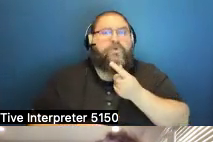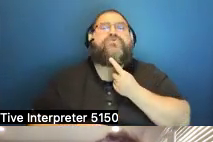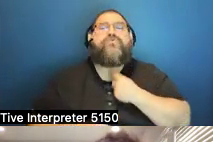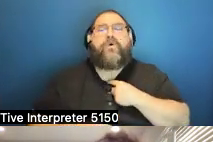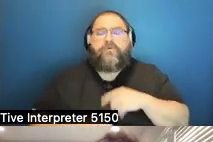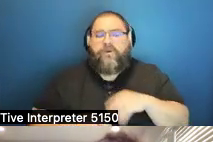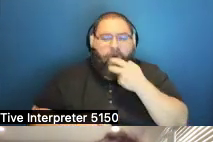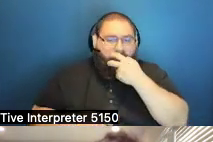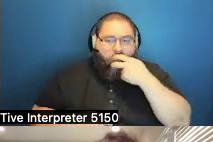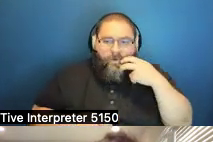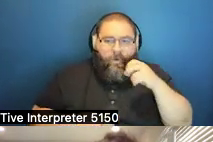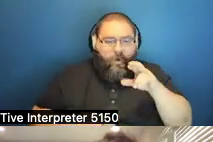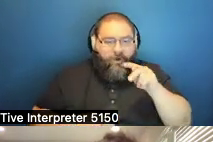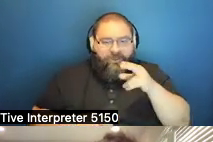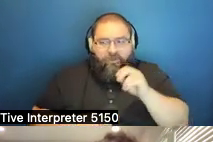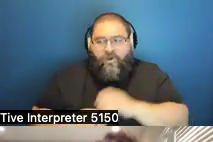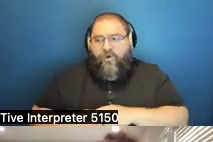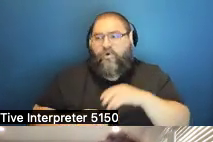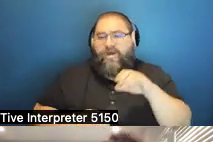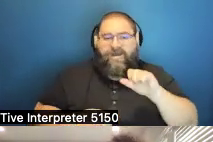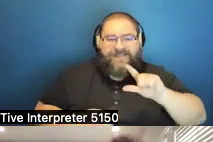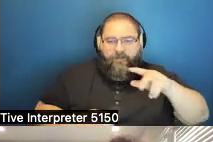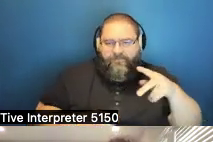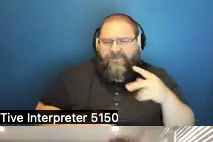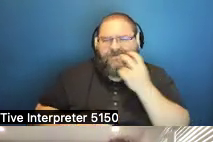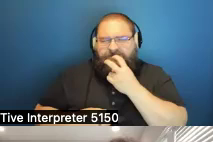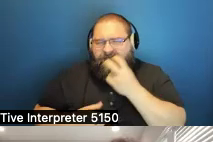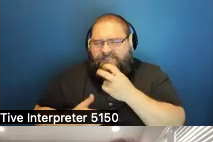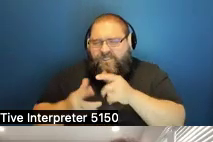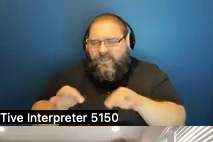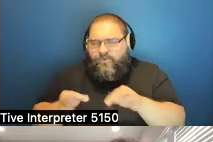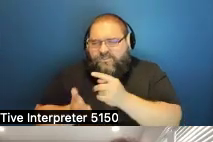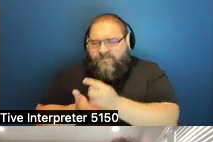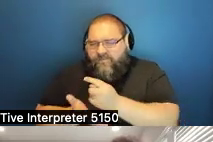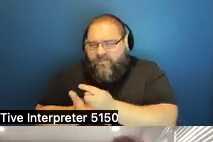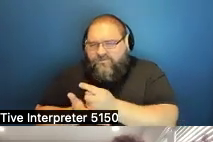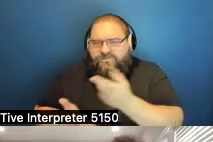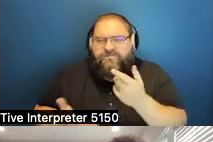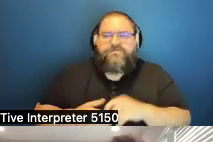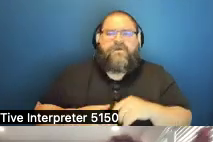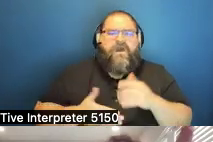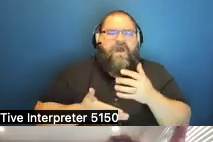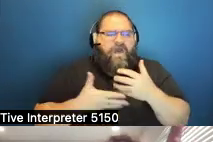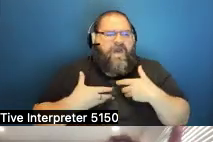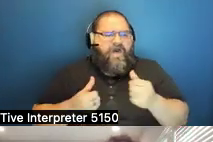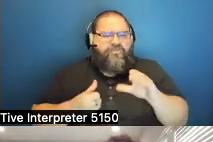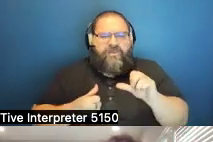speech therapists. 19:33:29 And other healthcare providers, 19:33:33 to support.